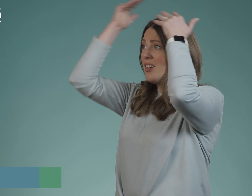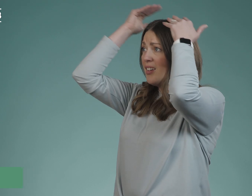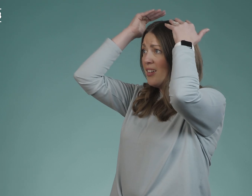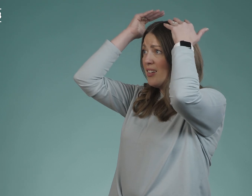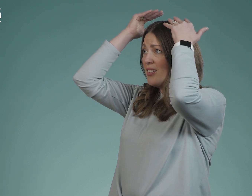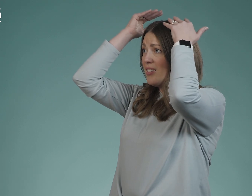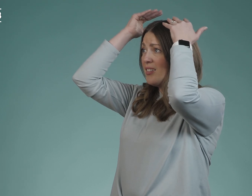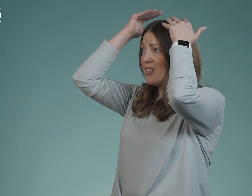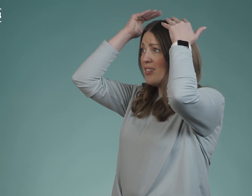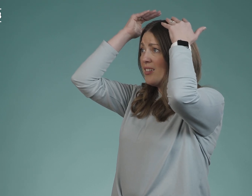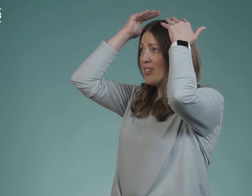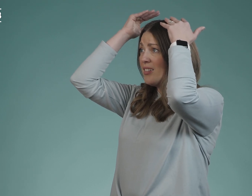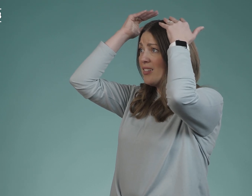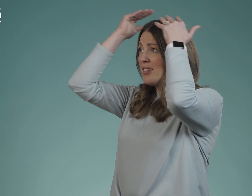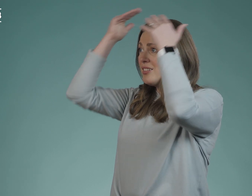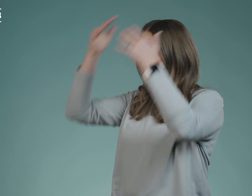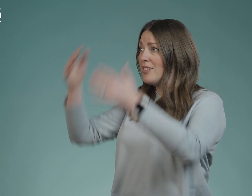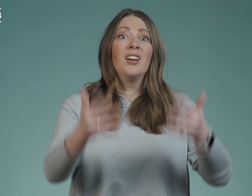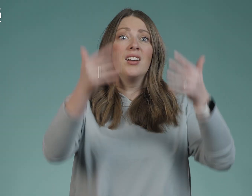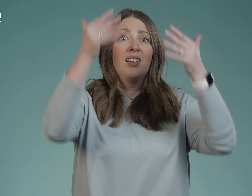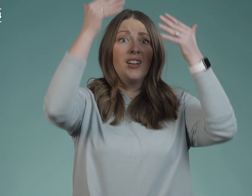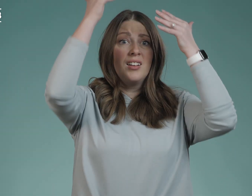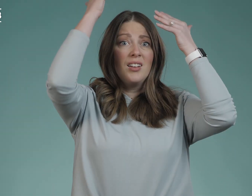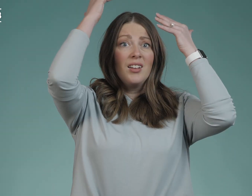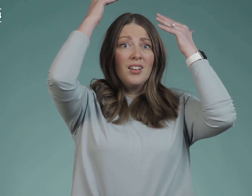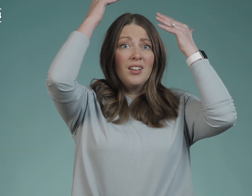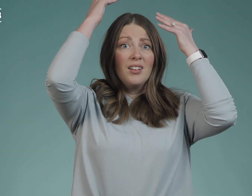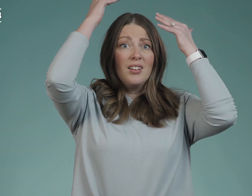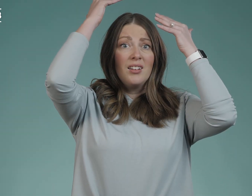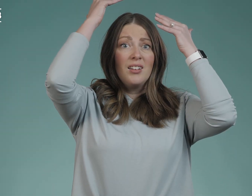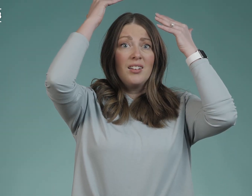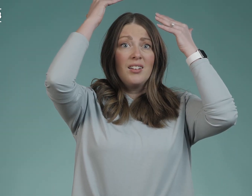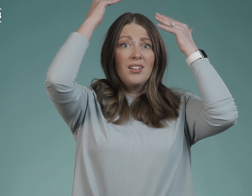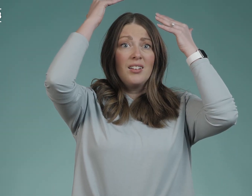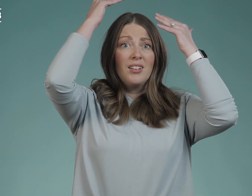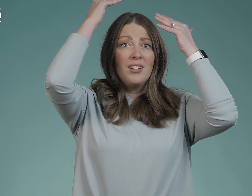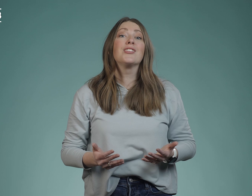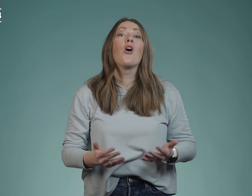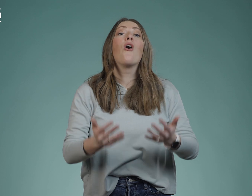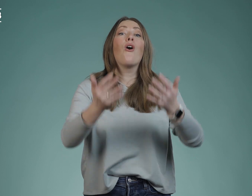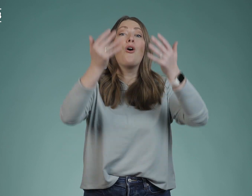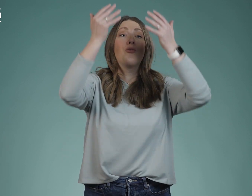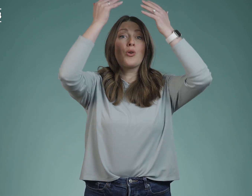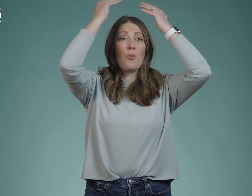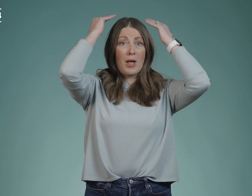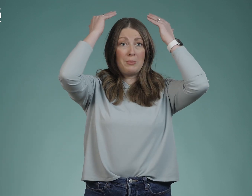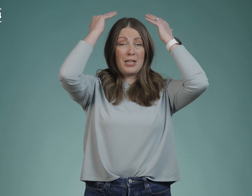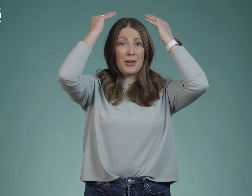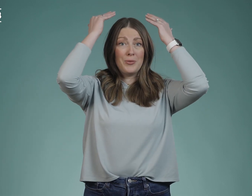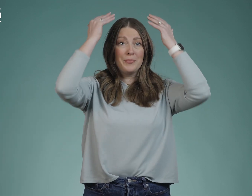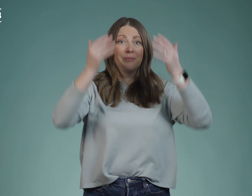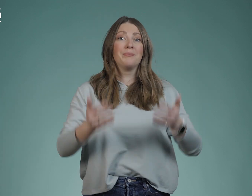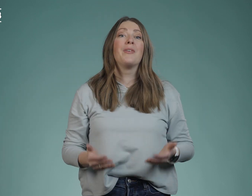Think of the thing that is coming over you. It is overwhelming you.